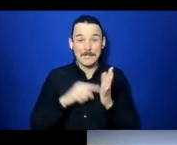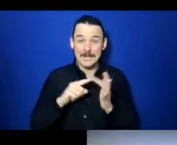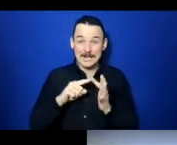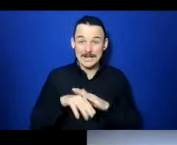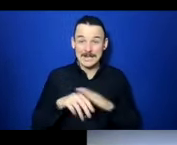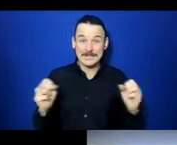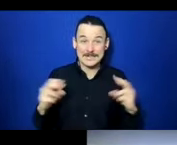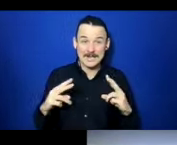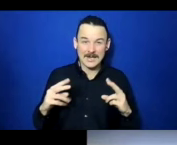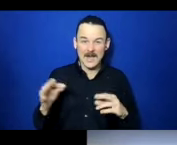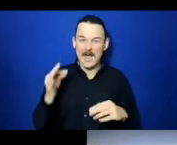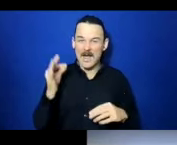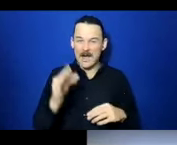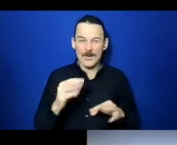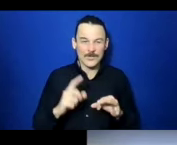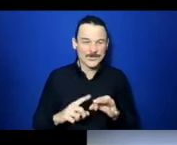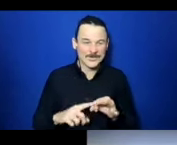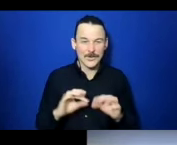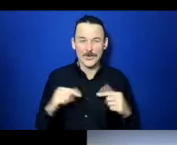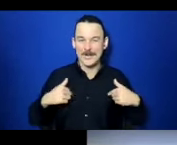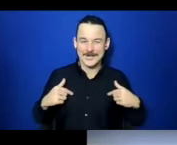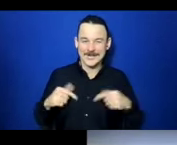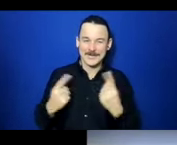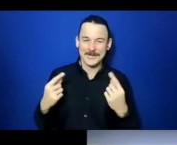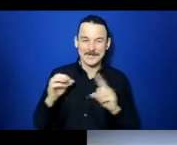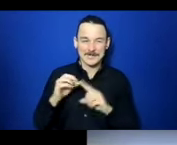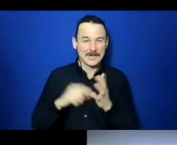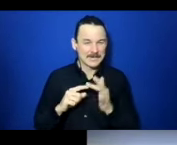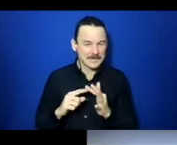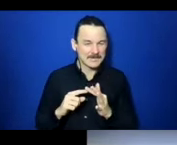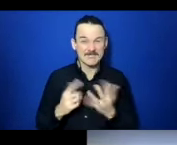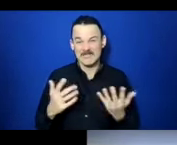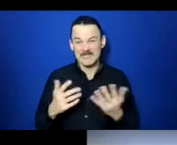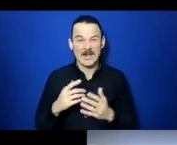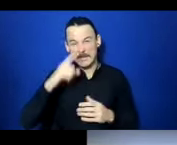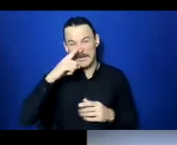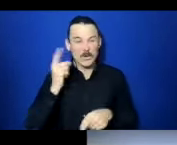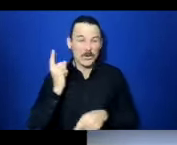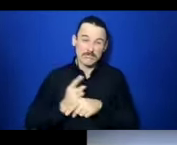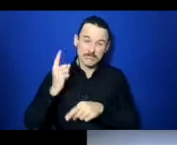“We often hear about ‘space’ technology being adopted for other mainstream uses, so things